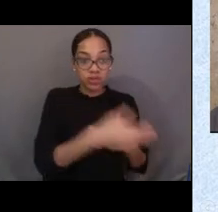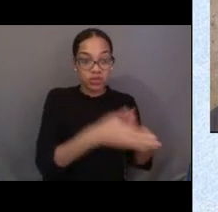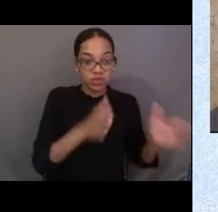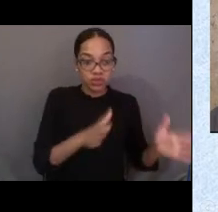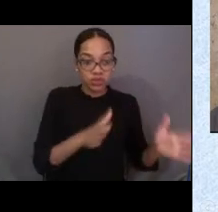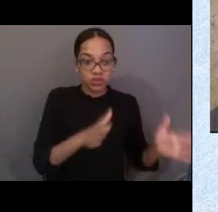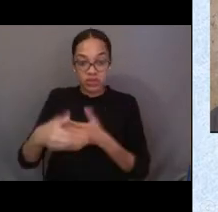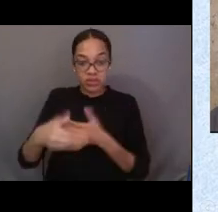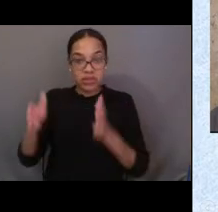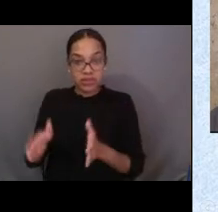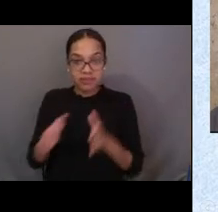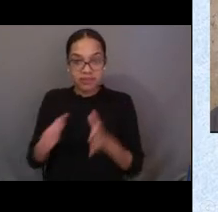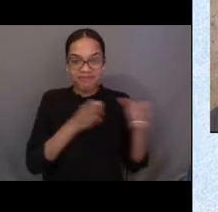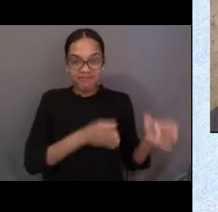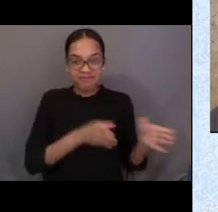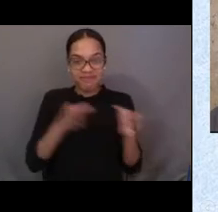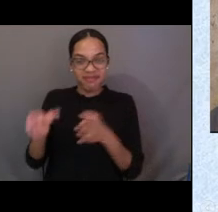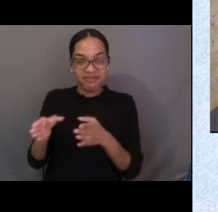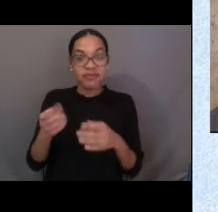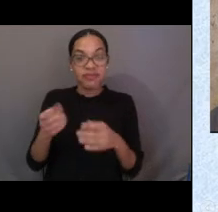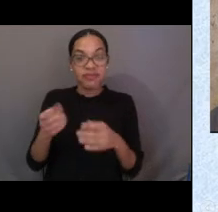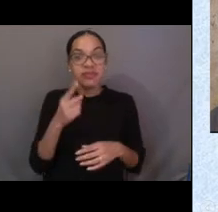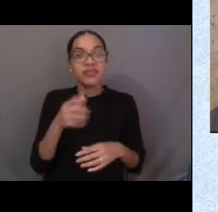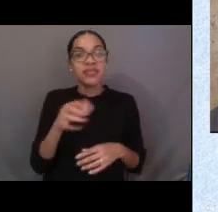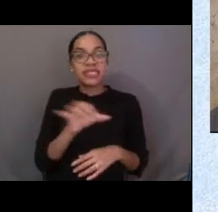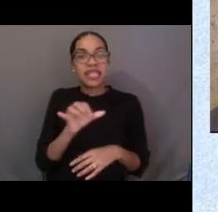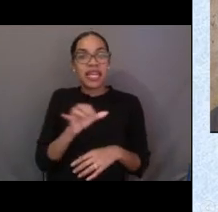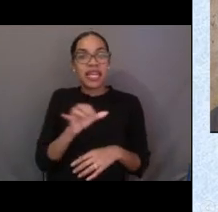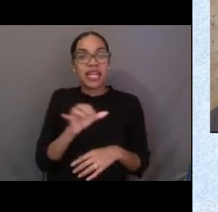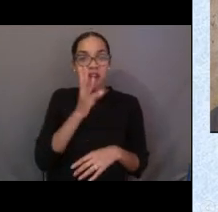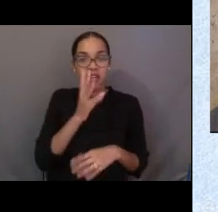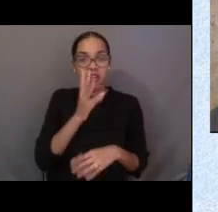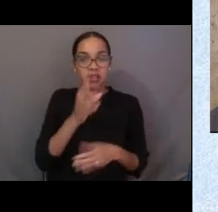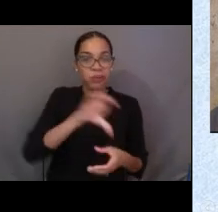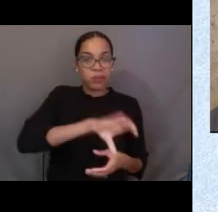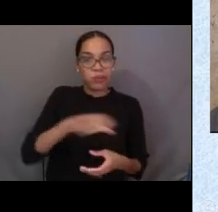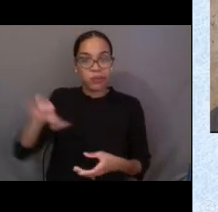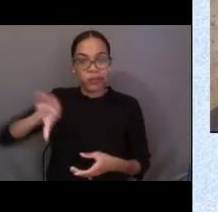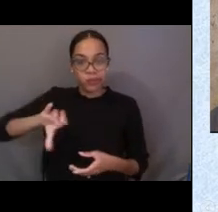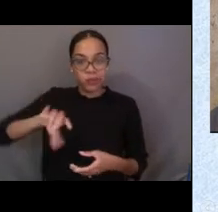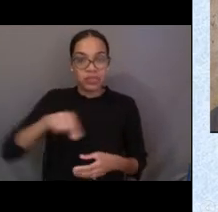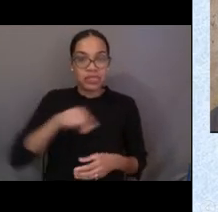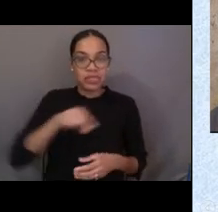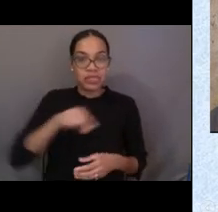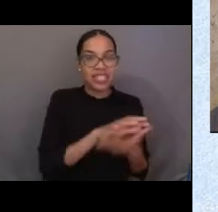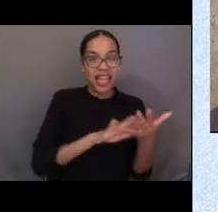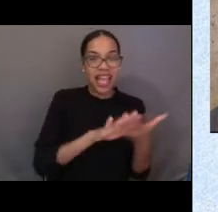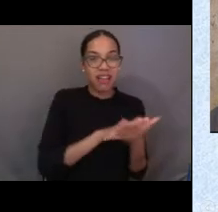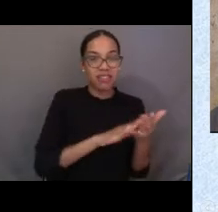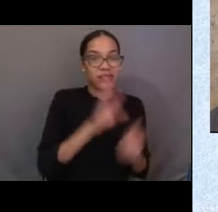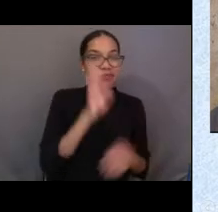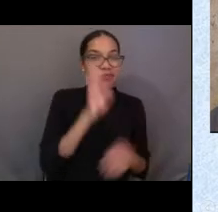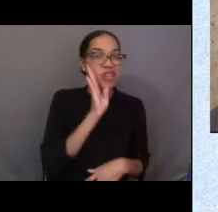this tank, this is the same seawater, this tank is cloudy and brown or green-looking, and does not have oysters in it.